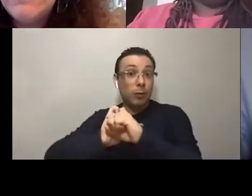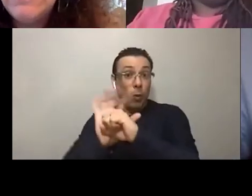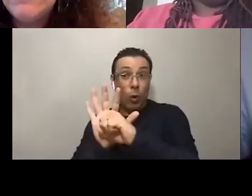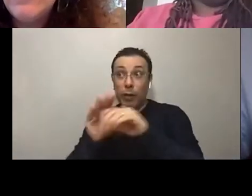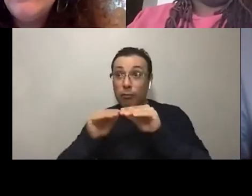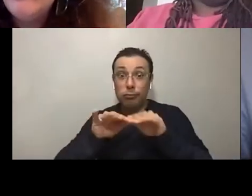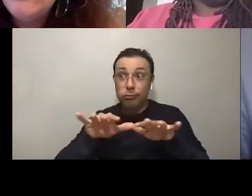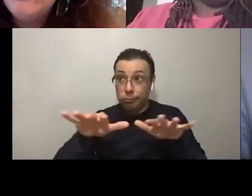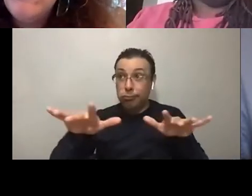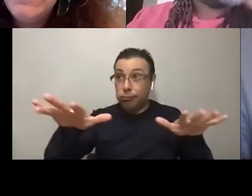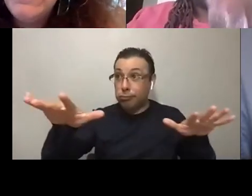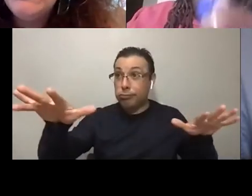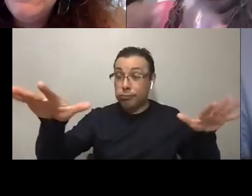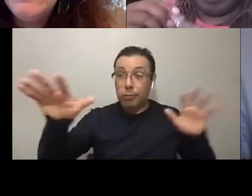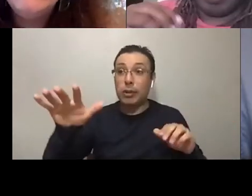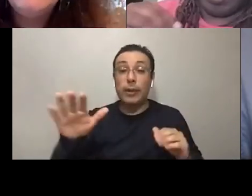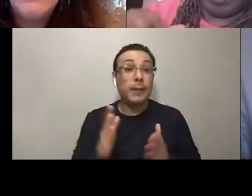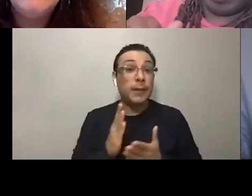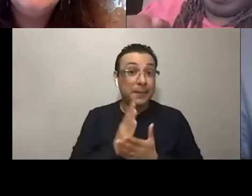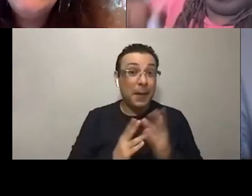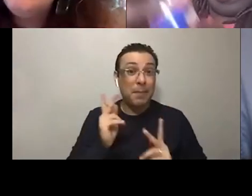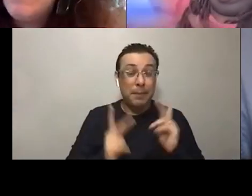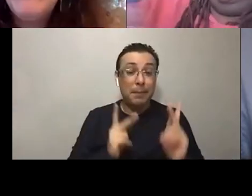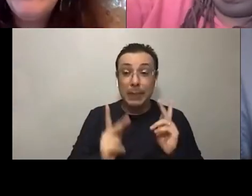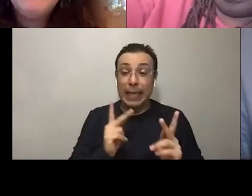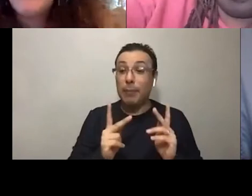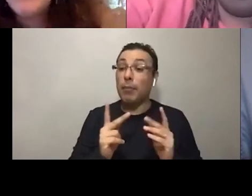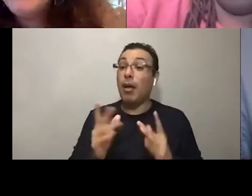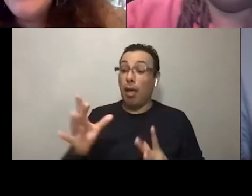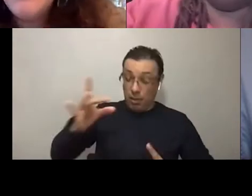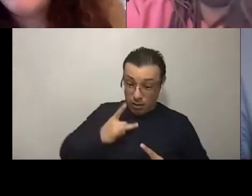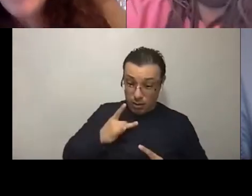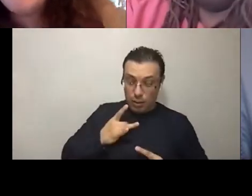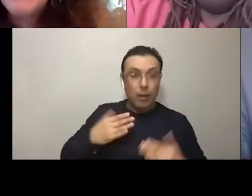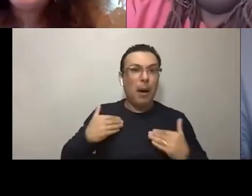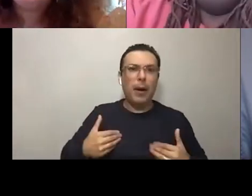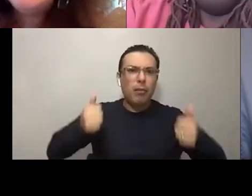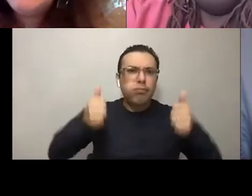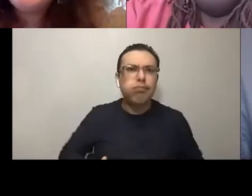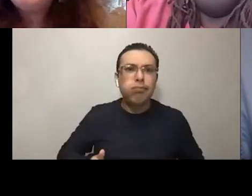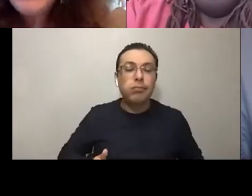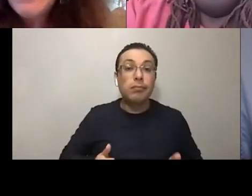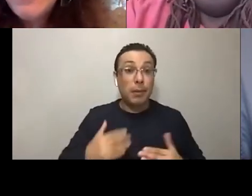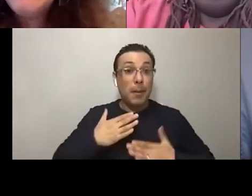with their COVID experience. And everything from a compromised immune system, which I too have,